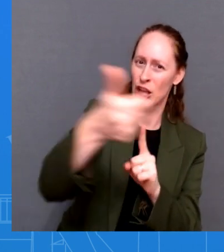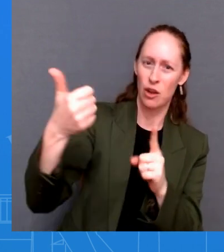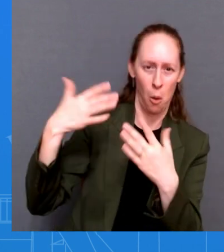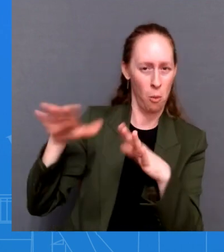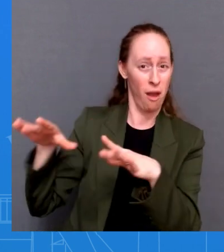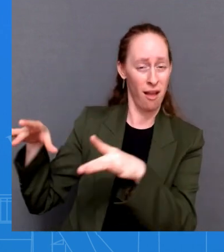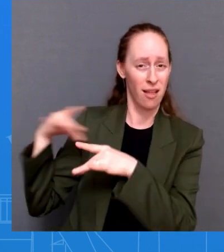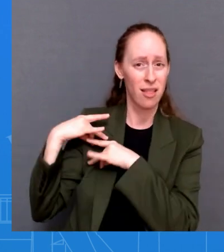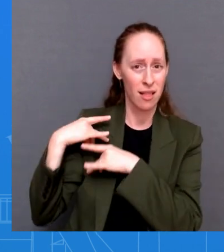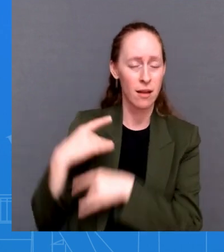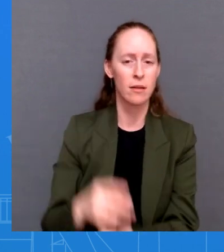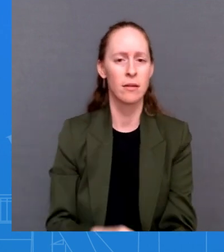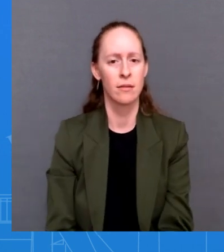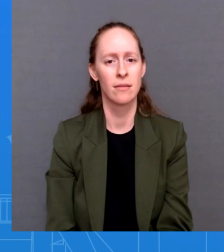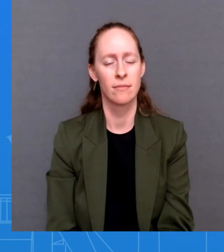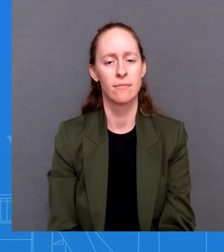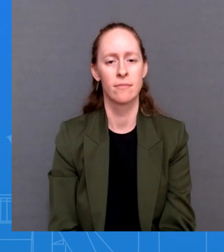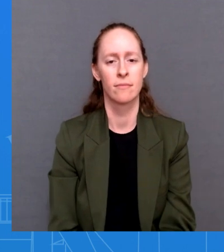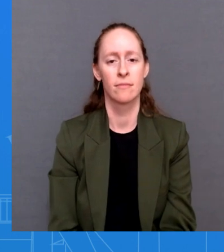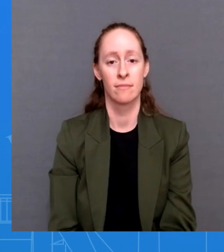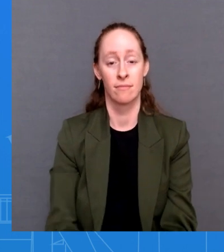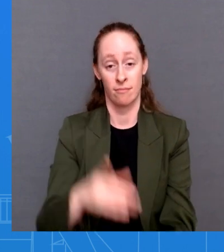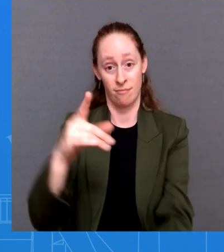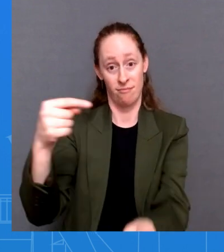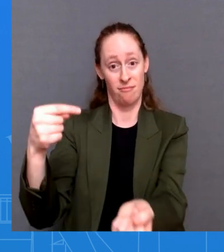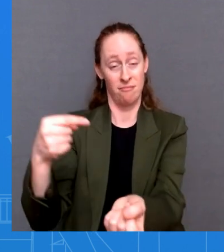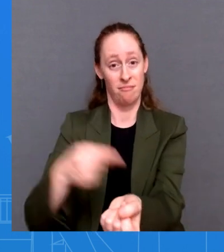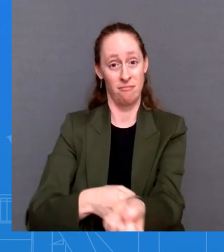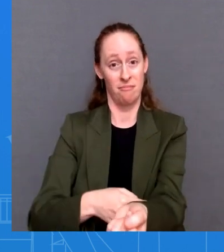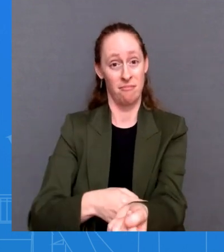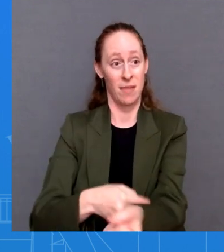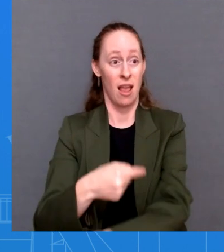I'm not sure if you have something to add. Dr. Walensky: Nothing to add on there. Dr. Daskalakis: Got it. Okay. Thank you.